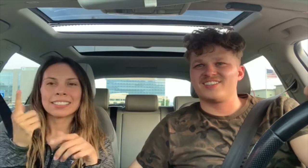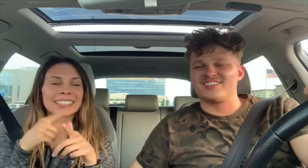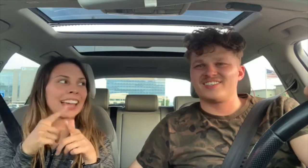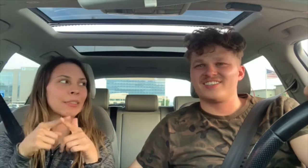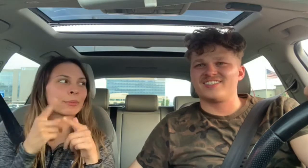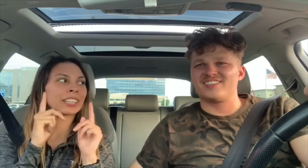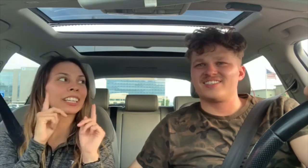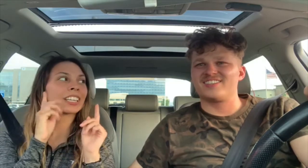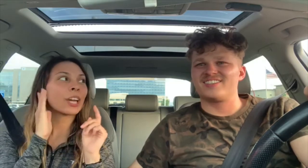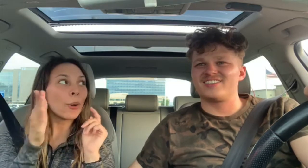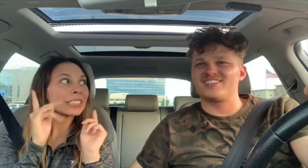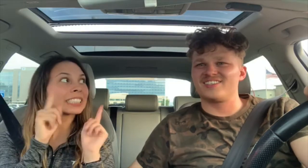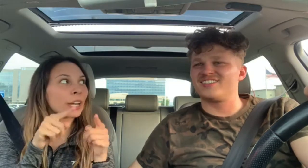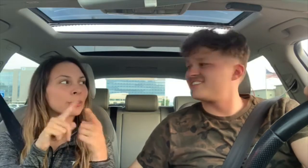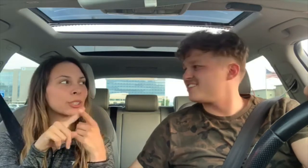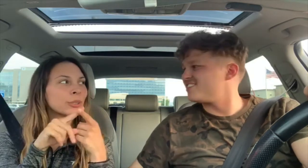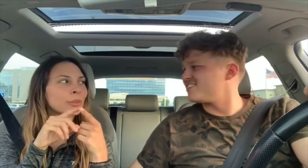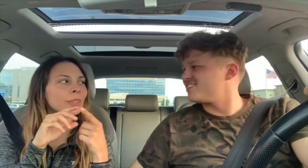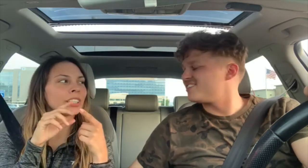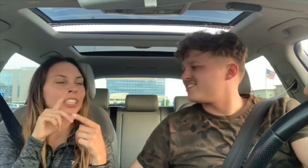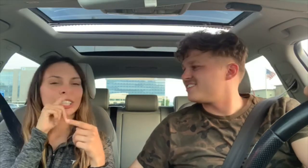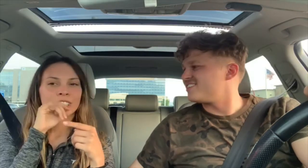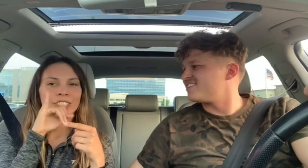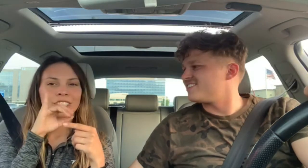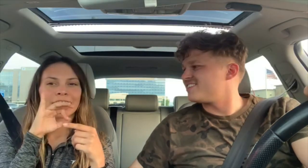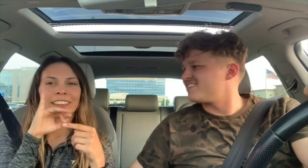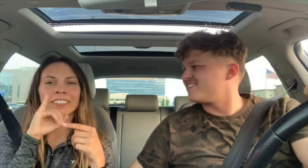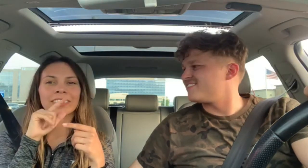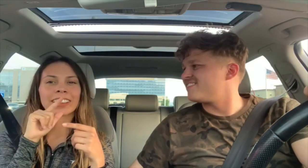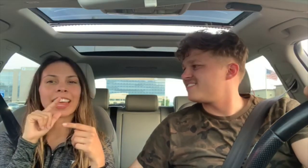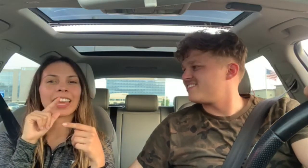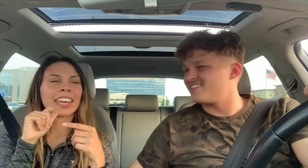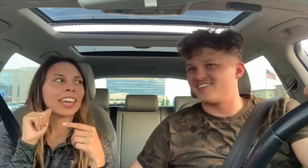And then we were going to go to Chick-Fil-A